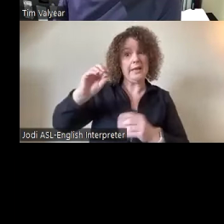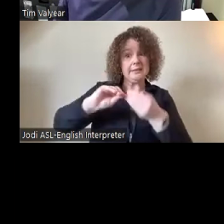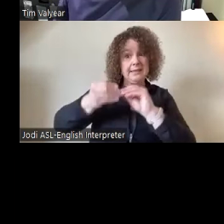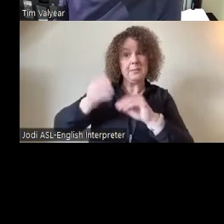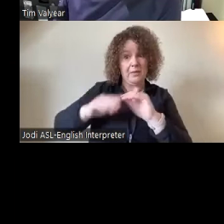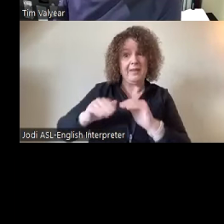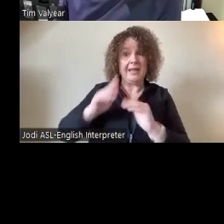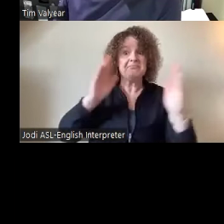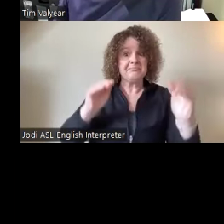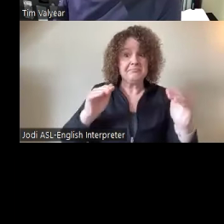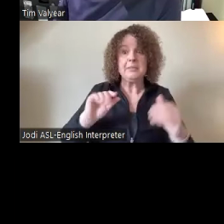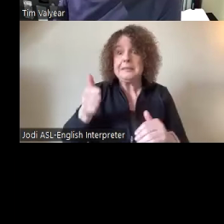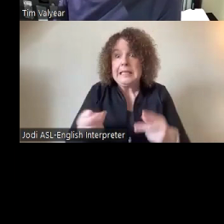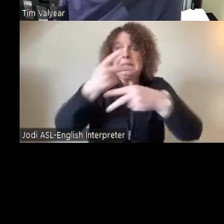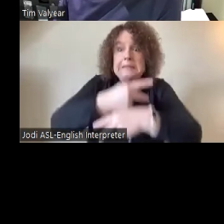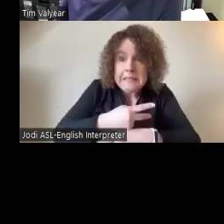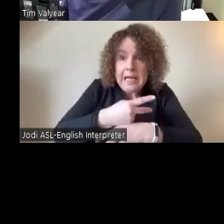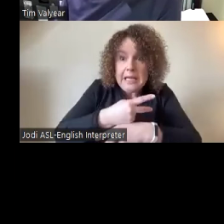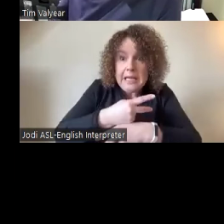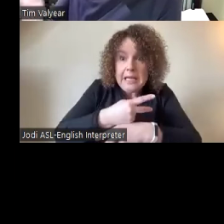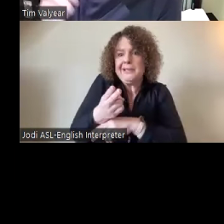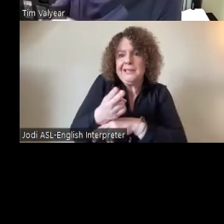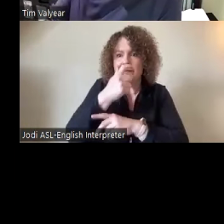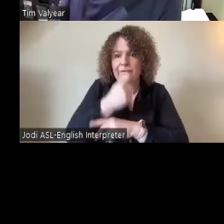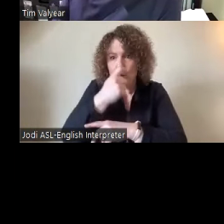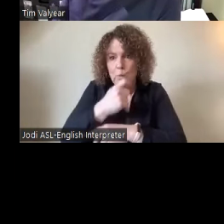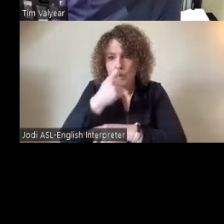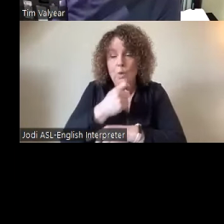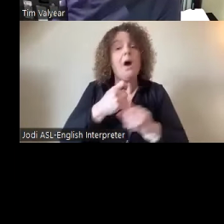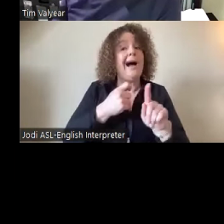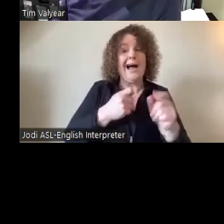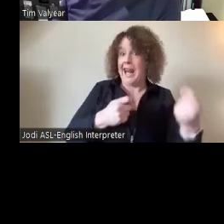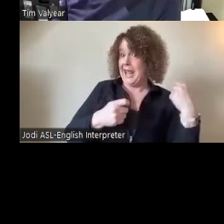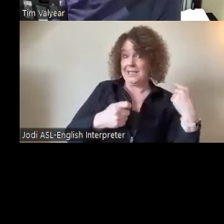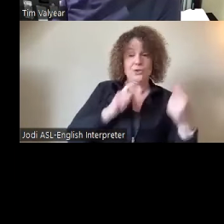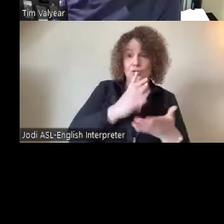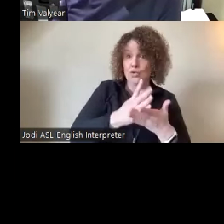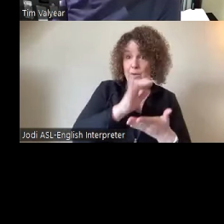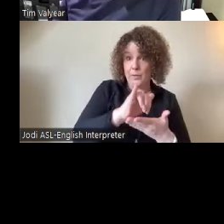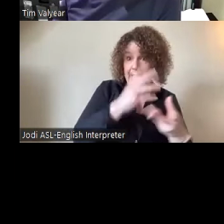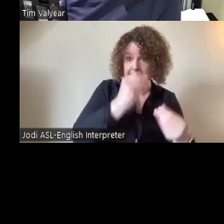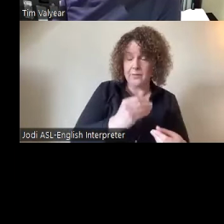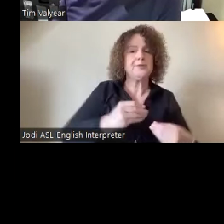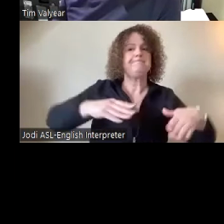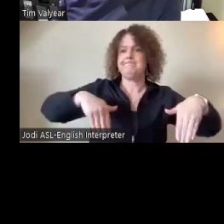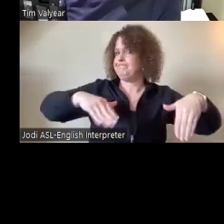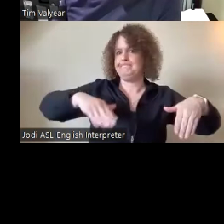estimate the mortality of COVID-19. At present, it's thought to be substantially higher, possibly ten times